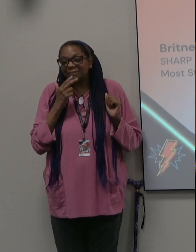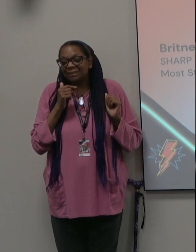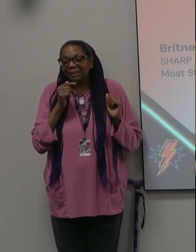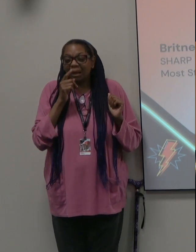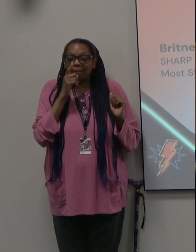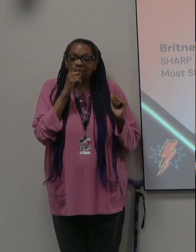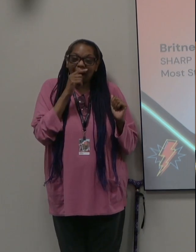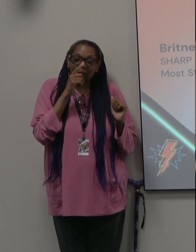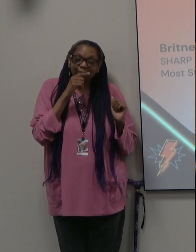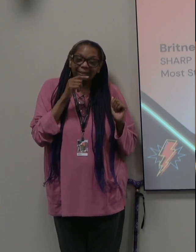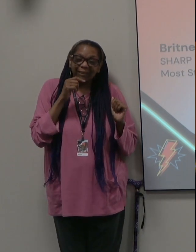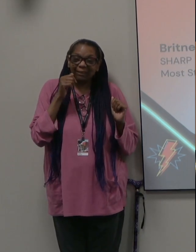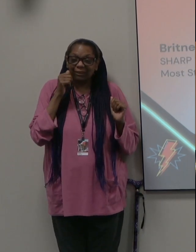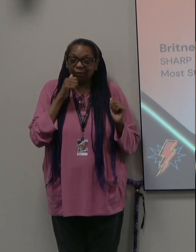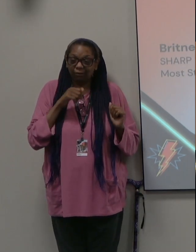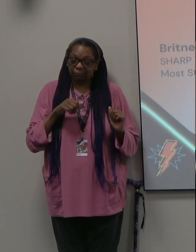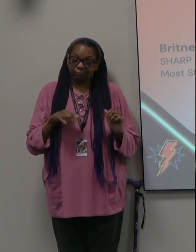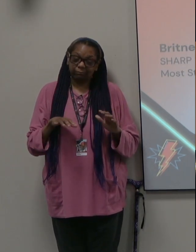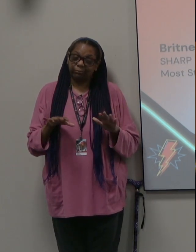"Oh, she's so sweet and cute.